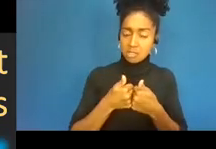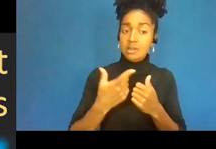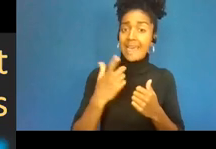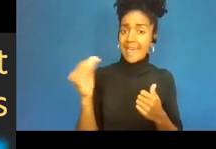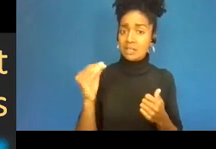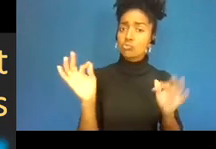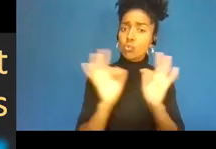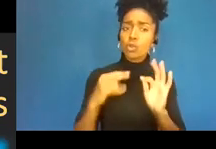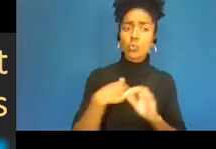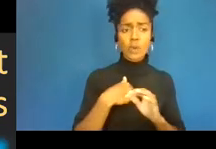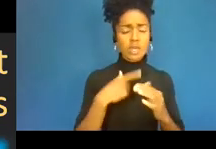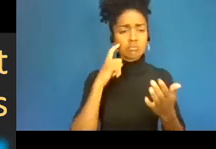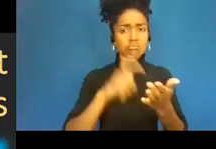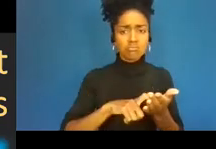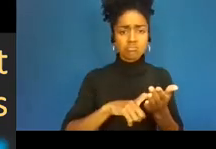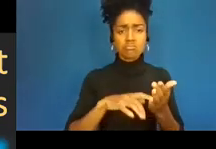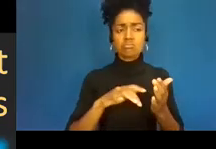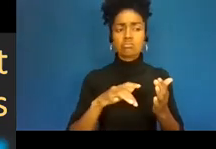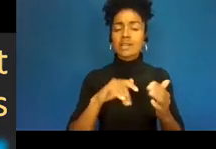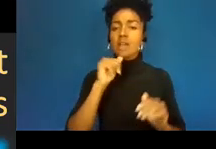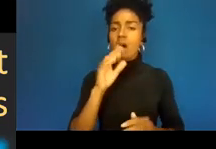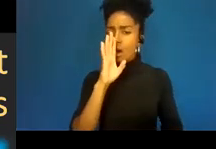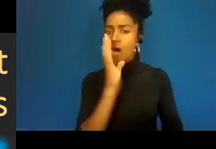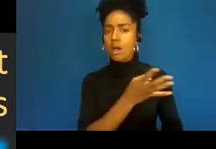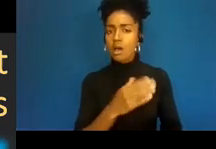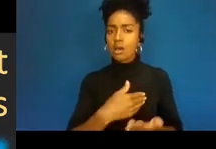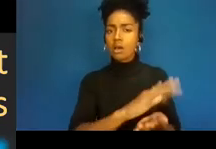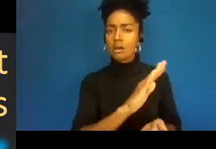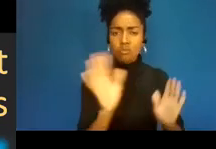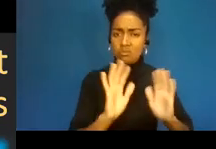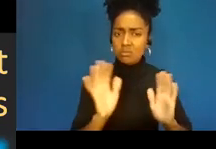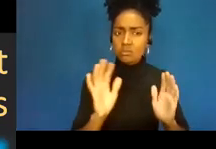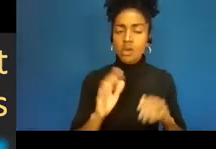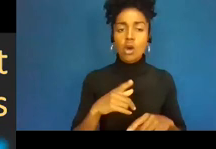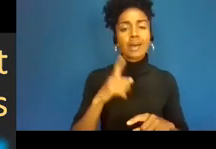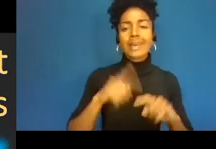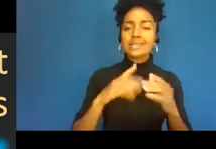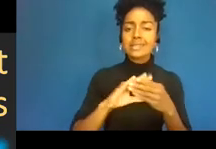and not just dismissing and saying, "Oh, well, we can't get people to apply.